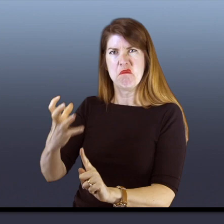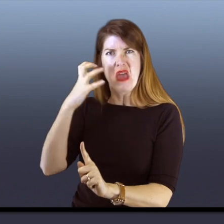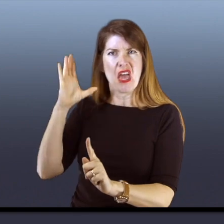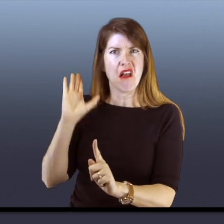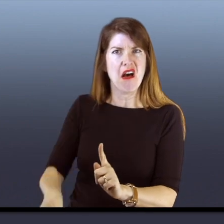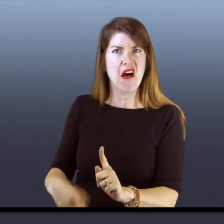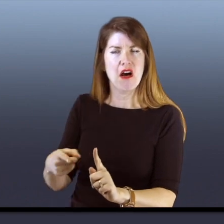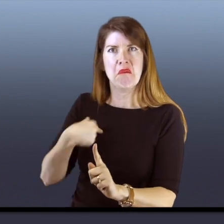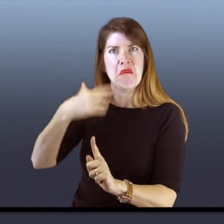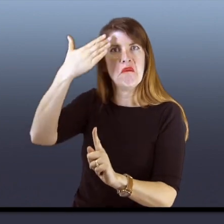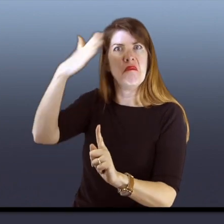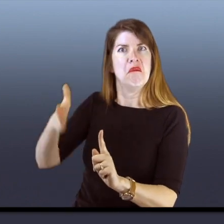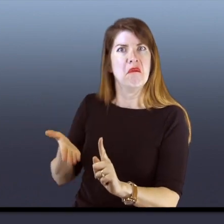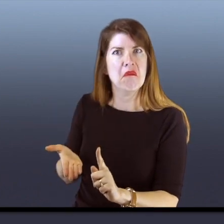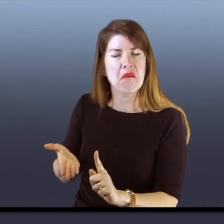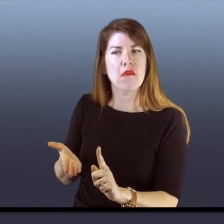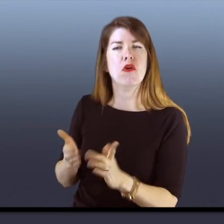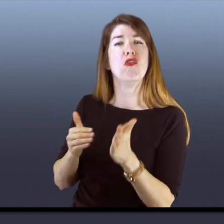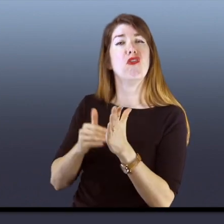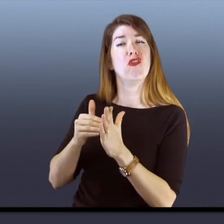So a lot of times with the hearing parent with a dead child,